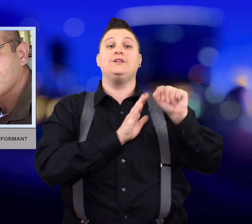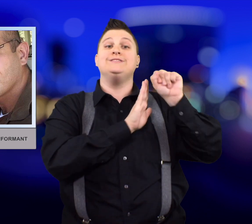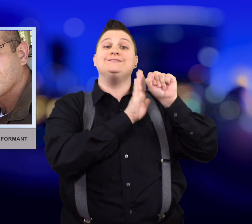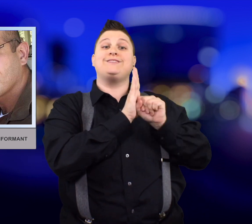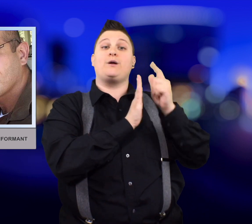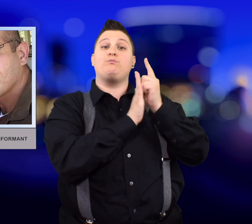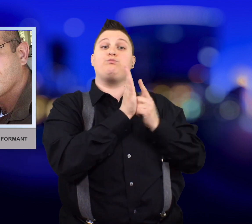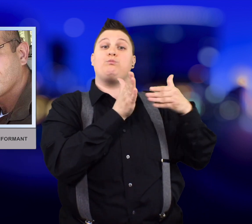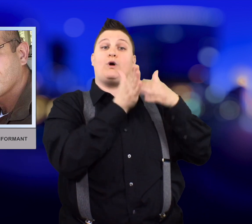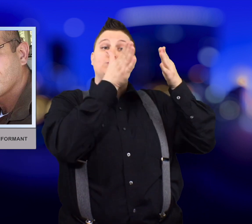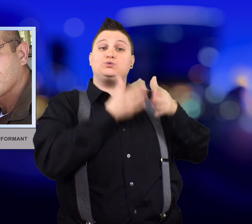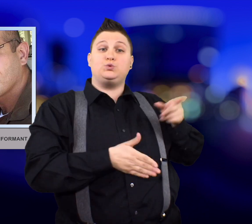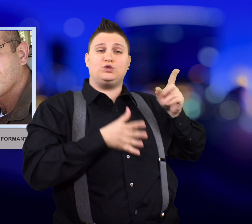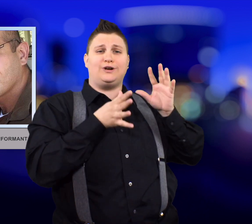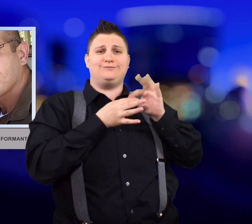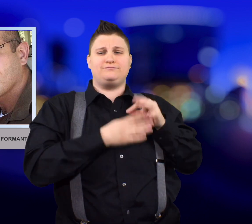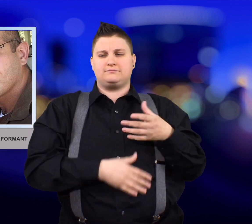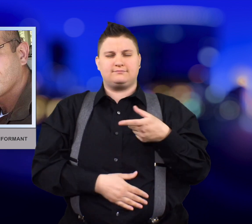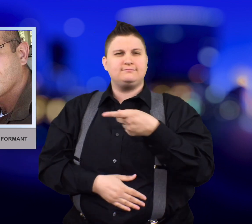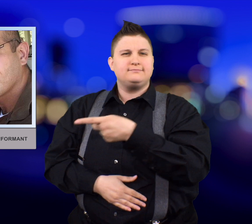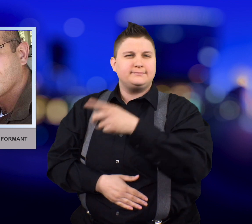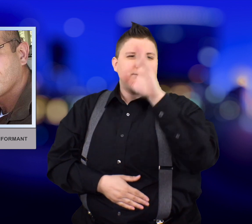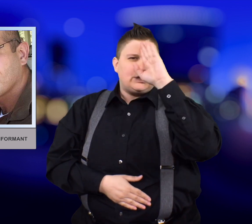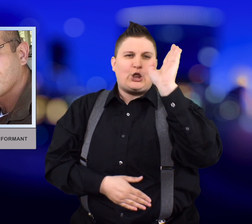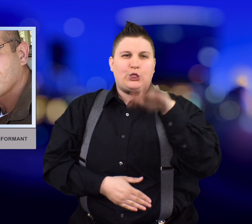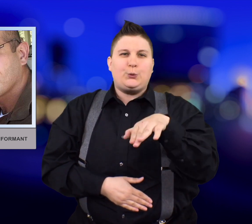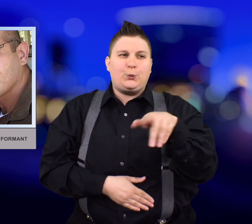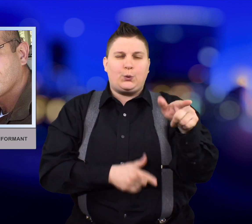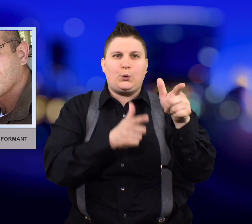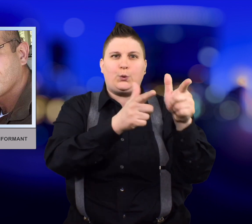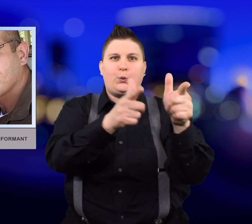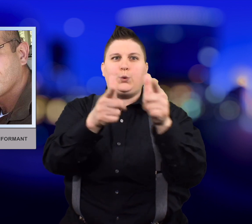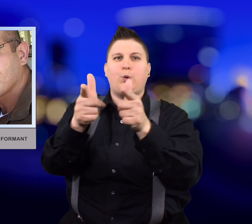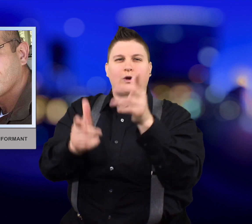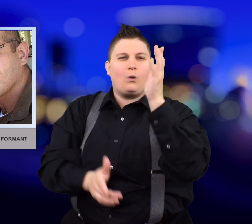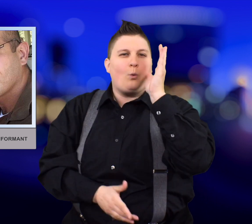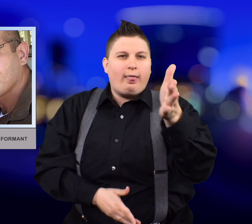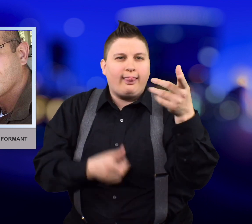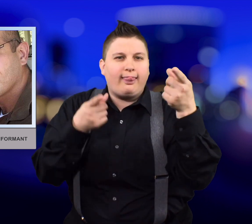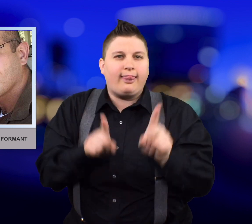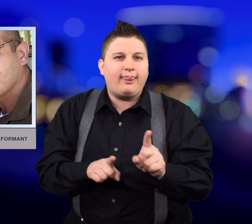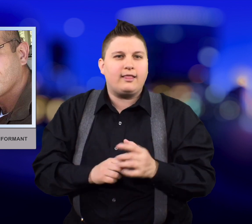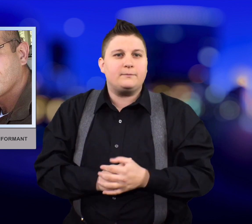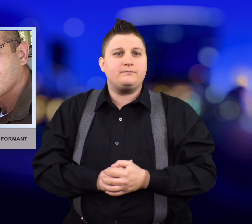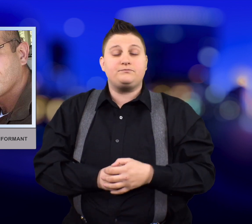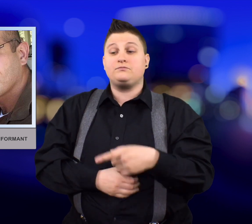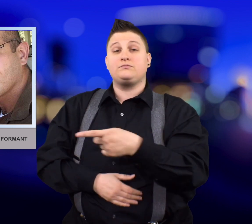Prosecutors say she knew the massacre was going to happen.